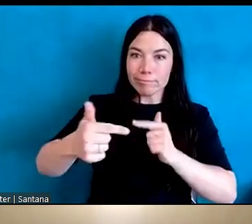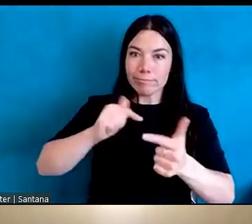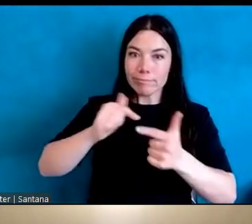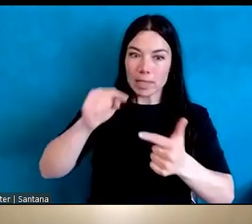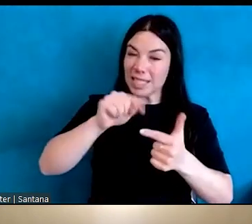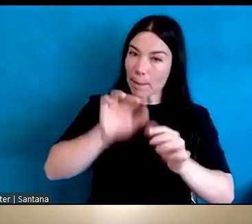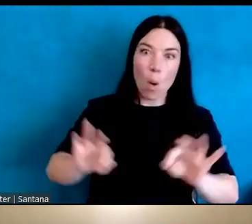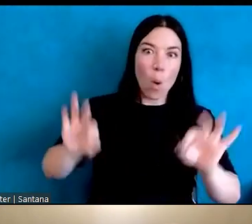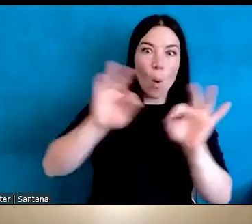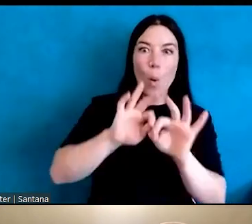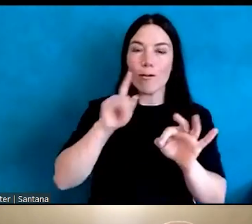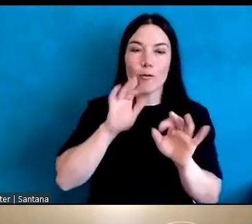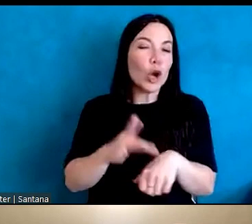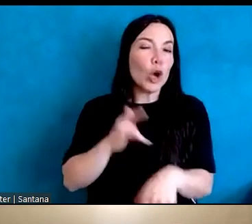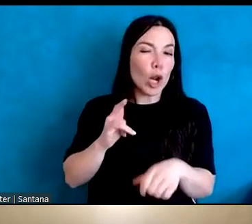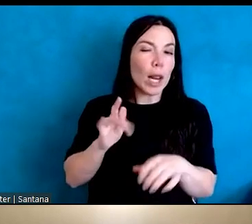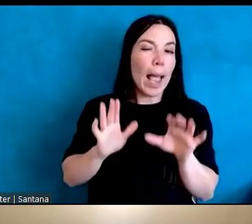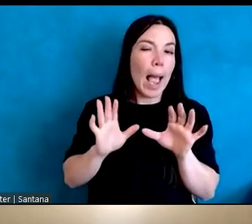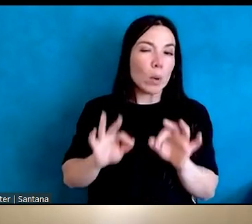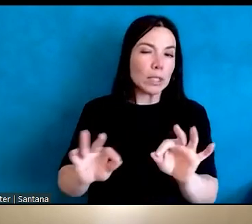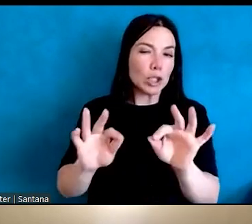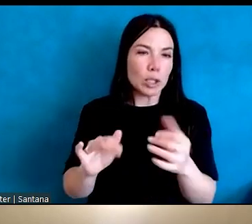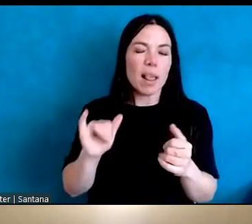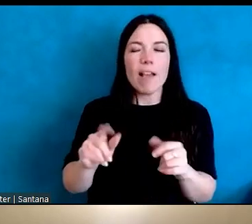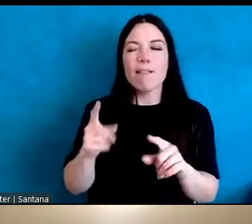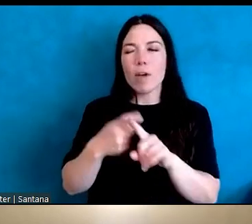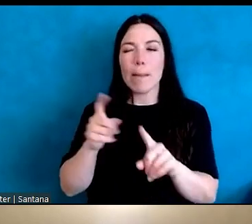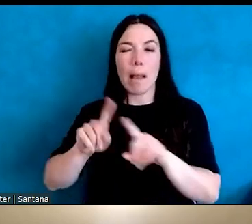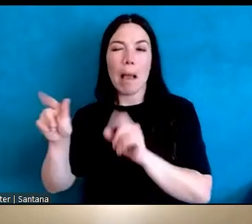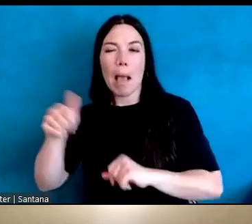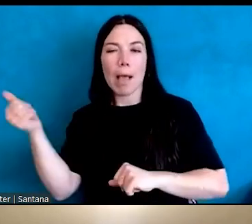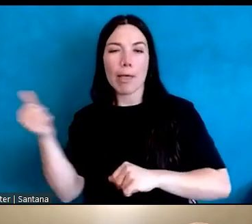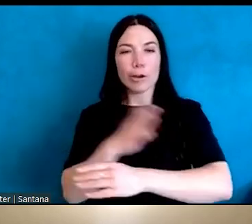This is from a different longitudinal study because one longitudinal study is never enough,